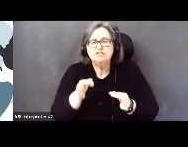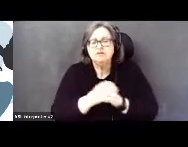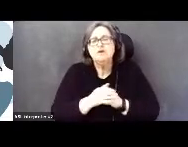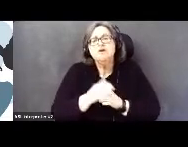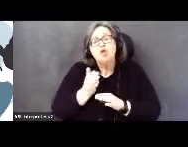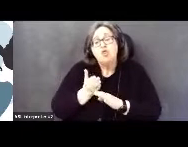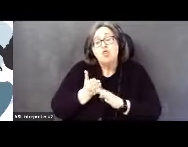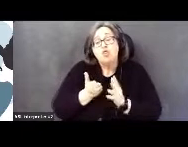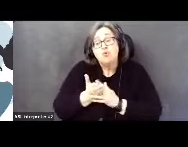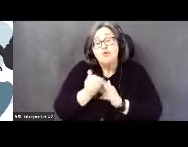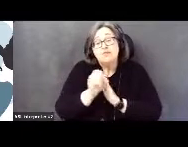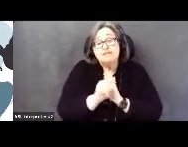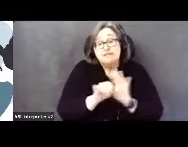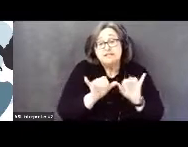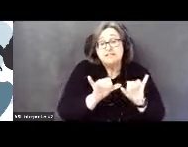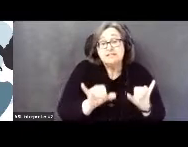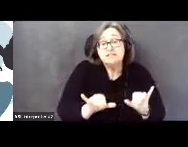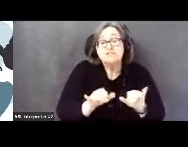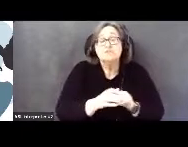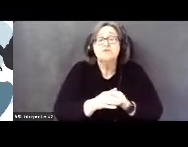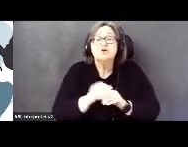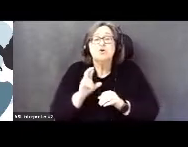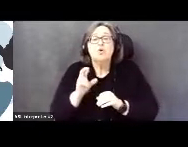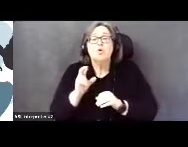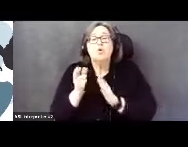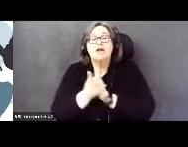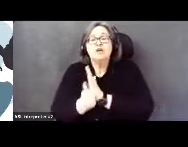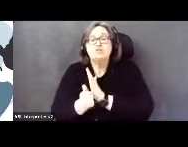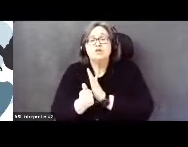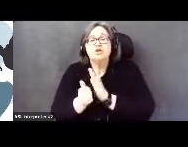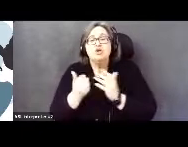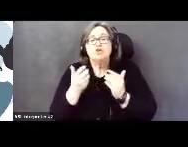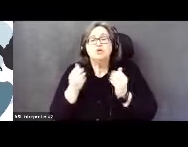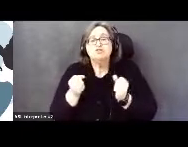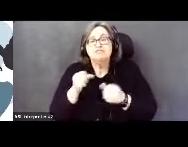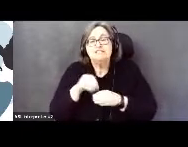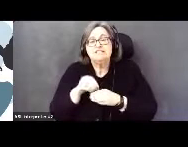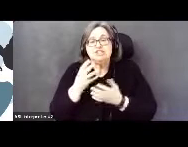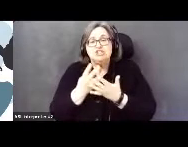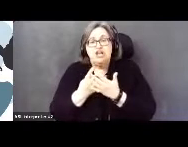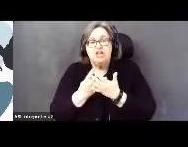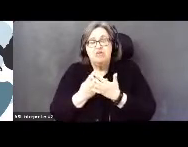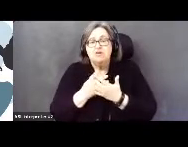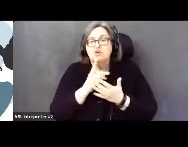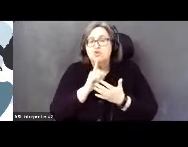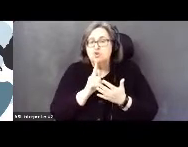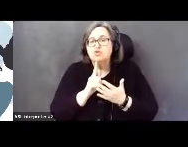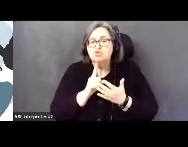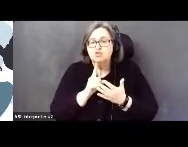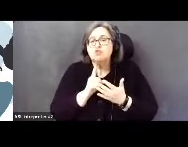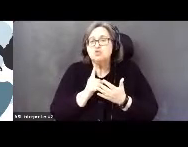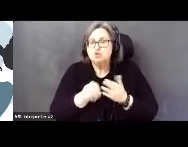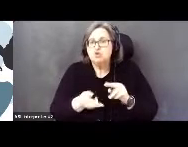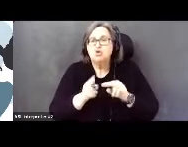system or doing competence restoration in jails. There's a growing presence of community-based